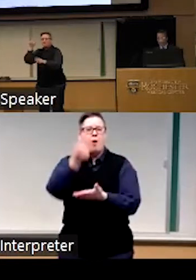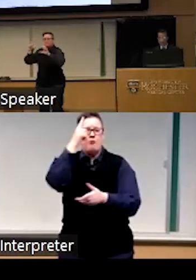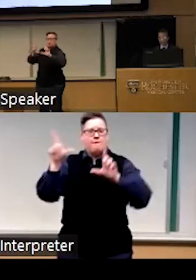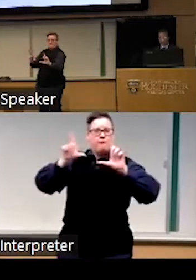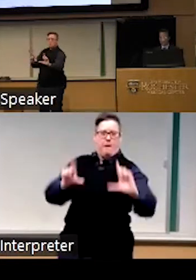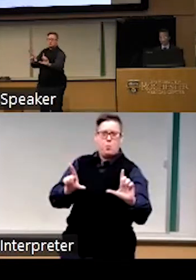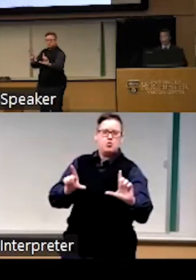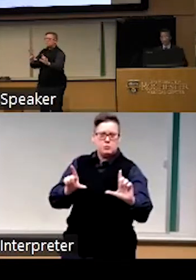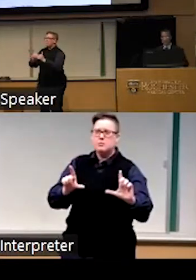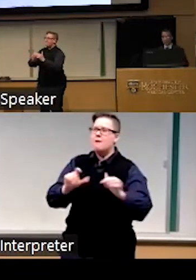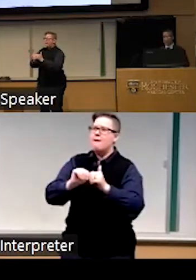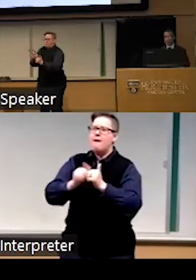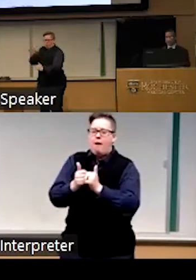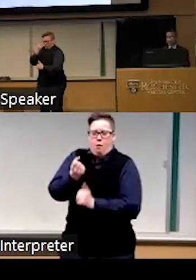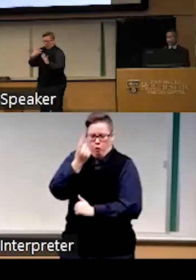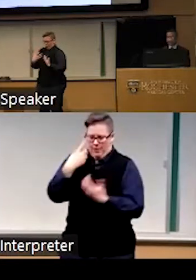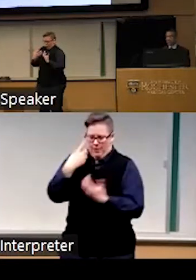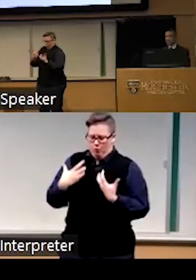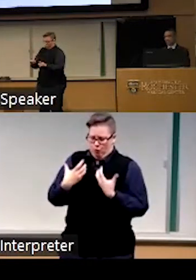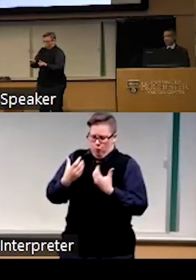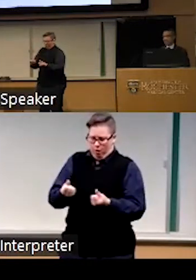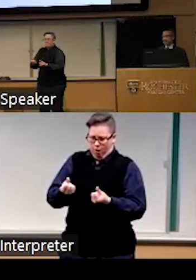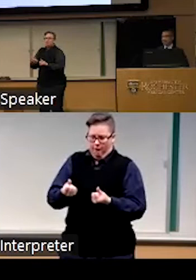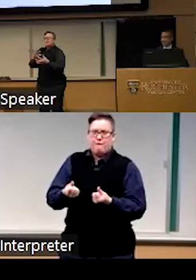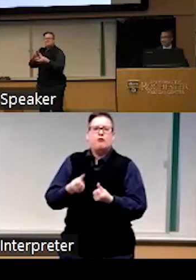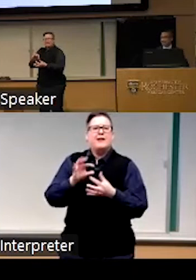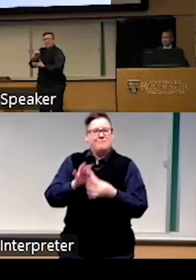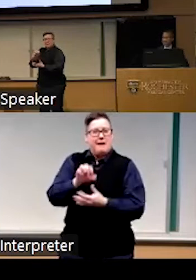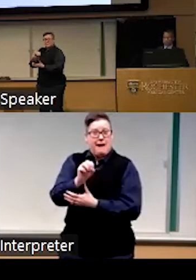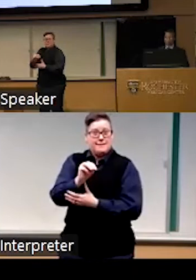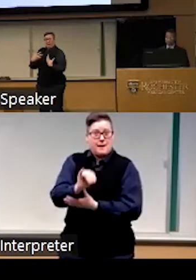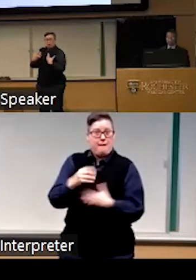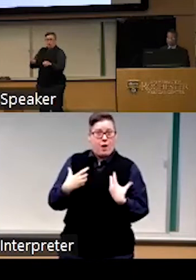uh understanding how recovery from serious and persistent mental illnesses is possible